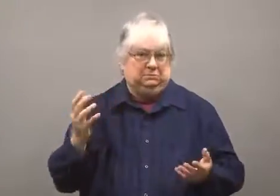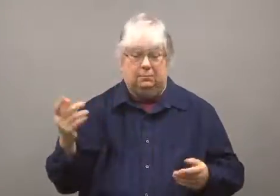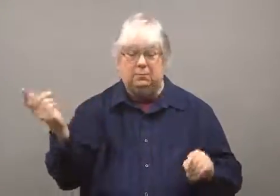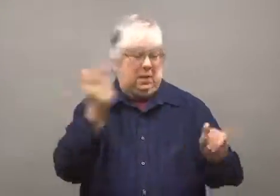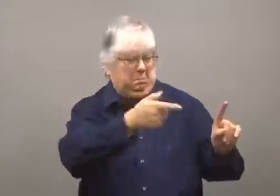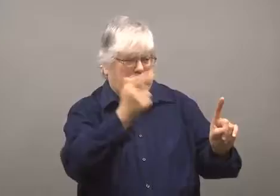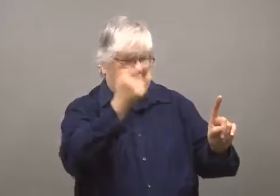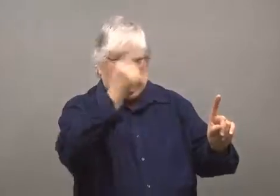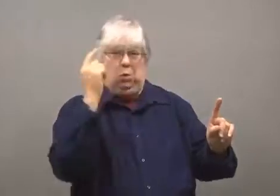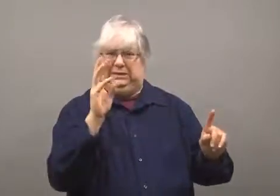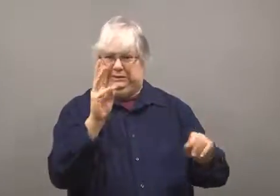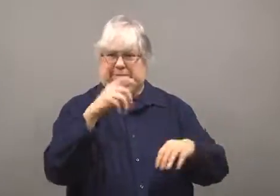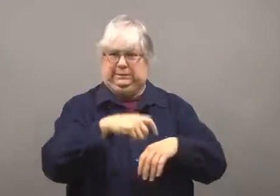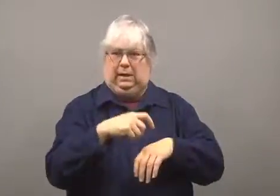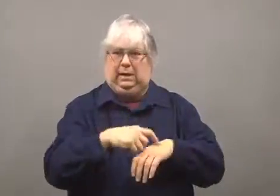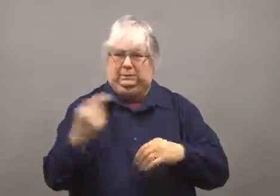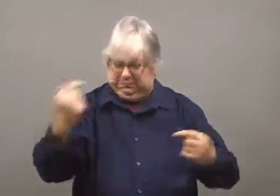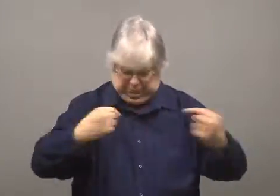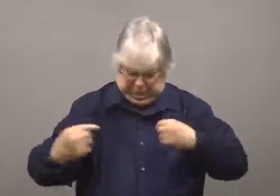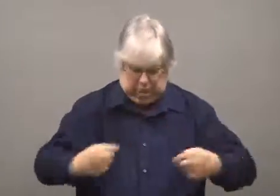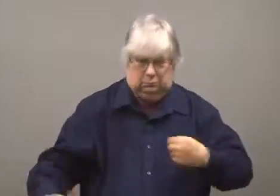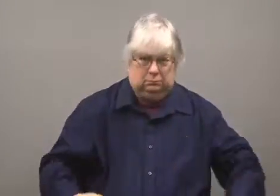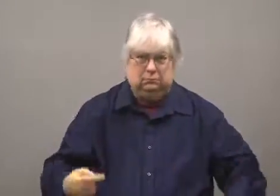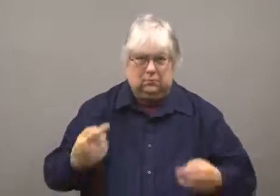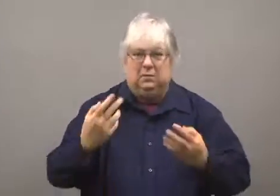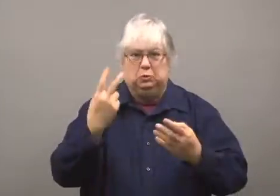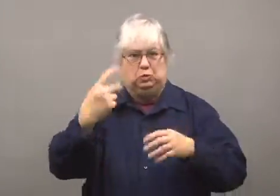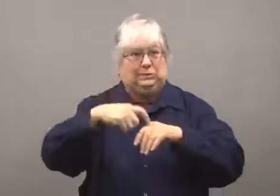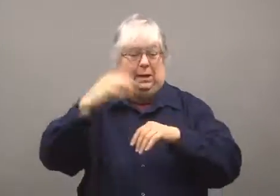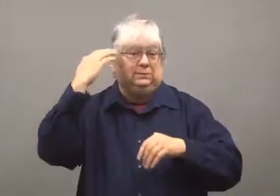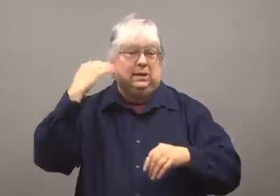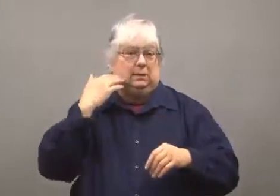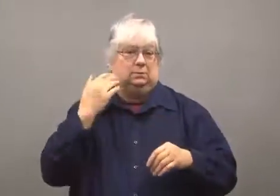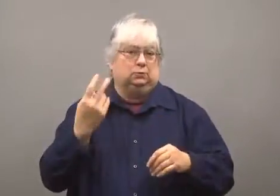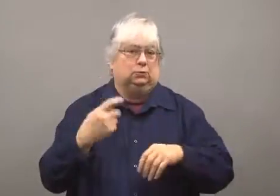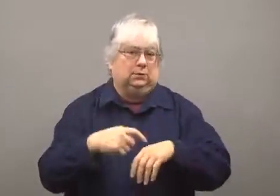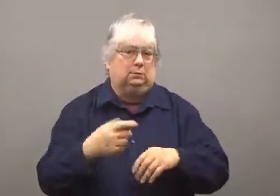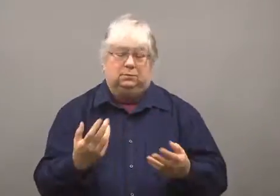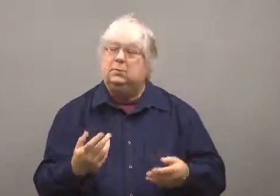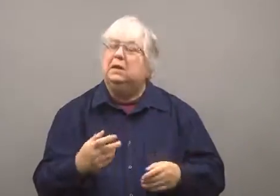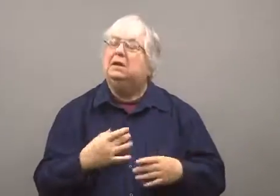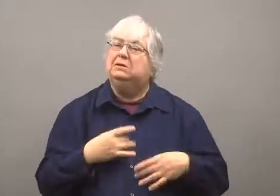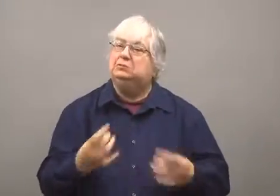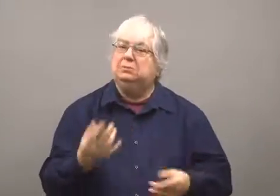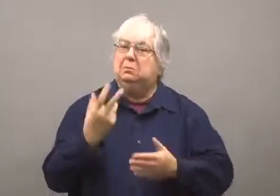He was shot six times, twice in the head.